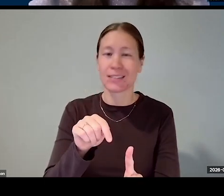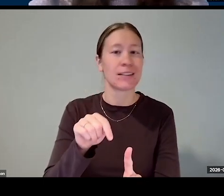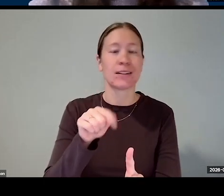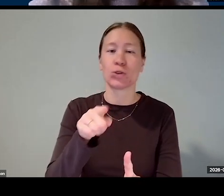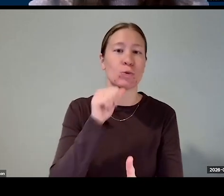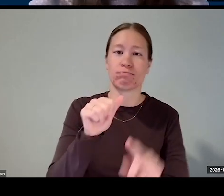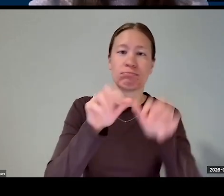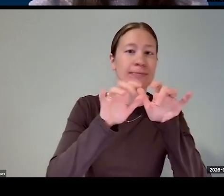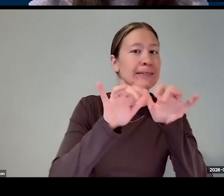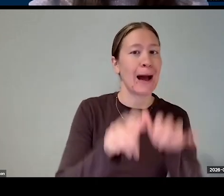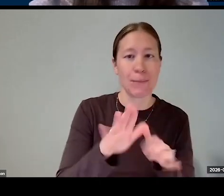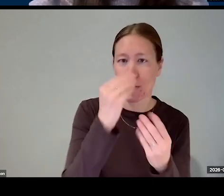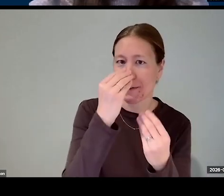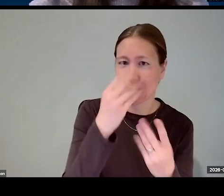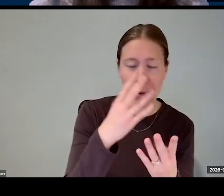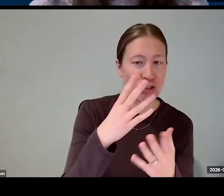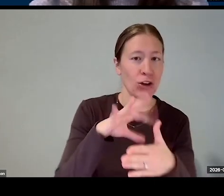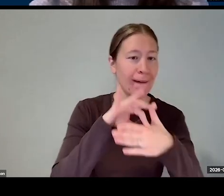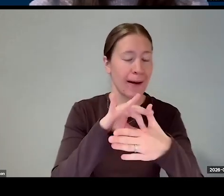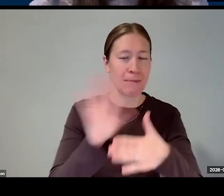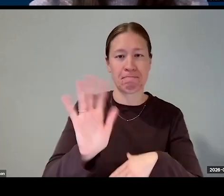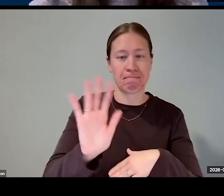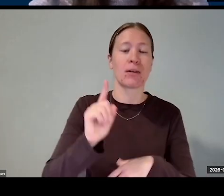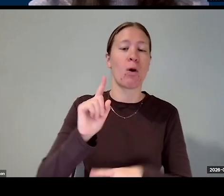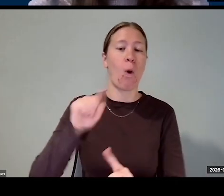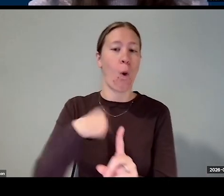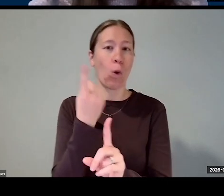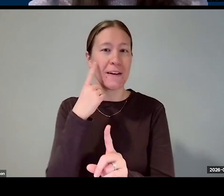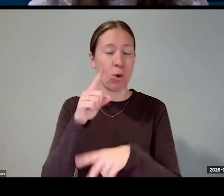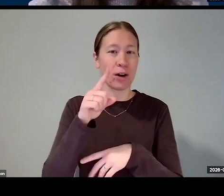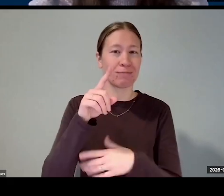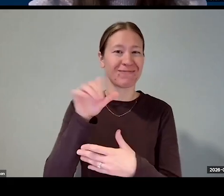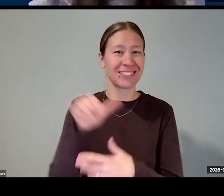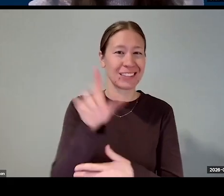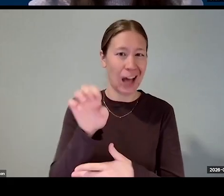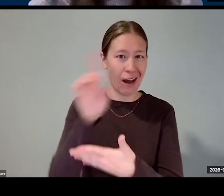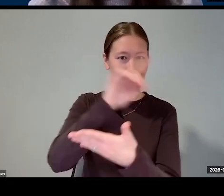for customizing the design of your presentation. If you pick one